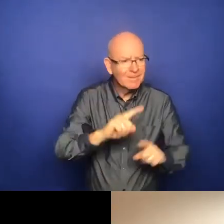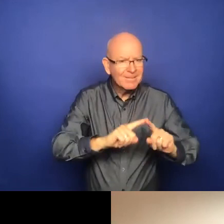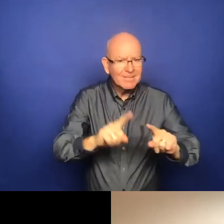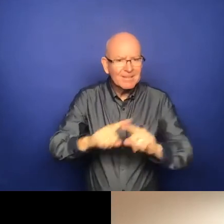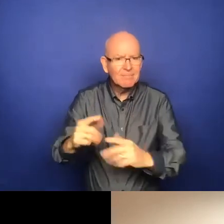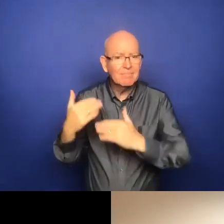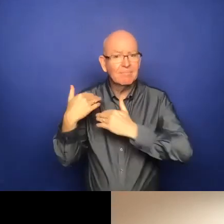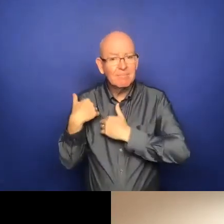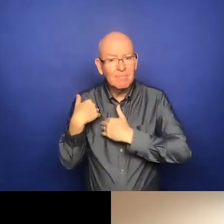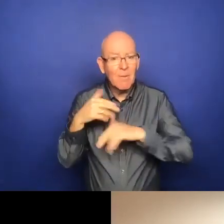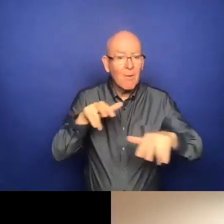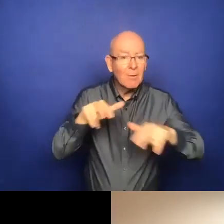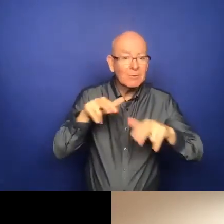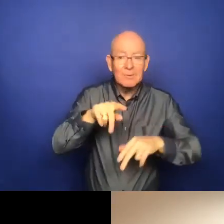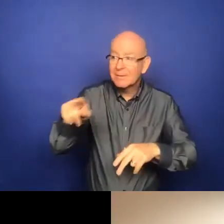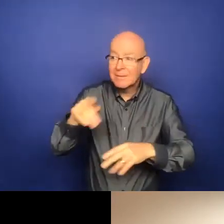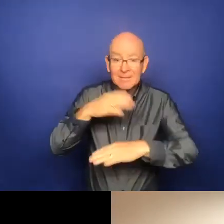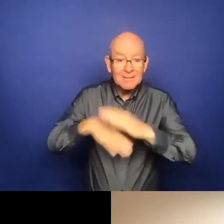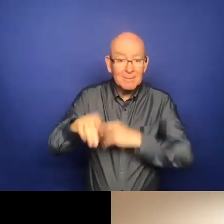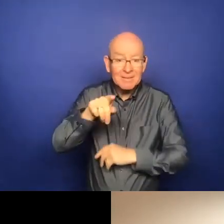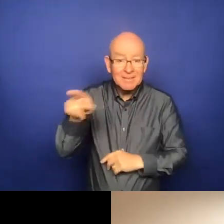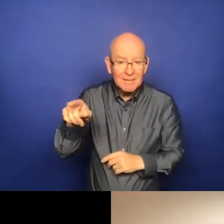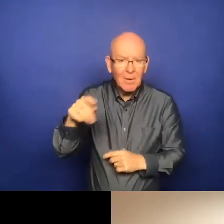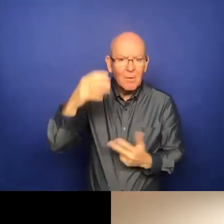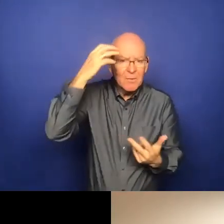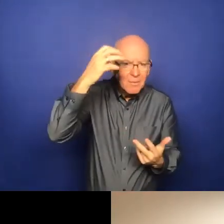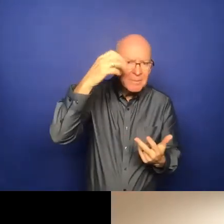we define how we can contribute to the discussion, the more we